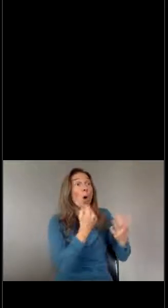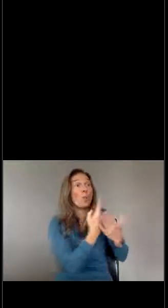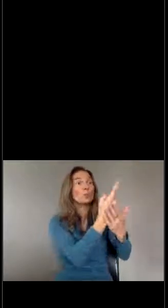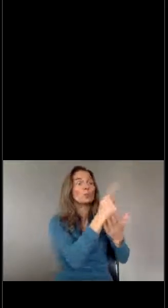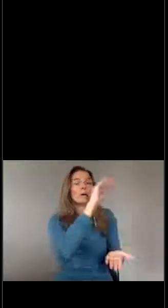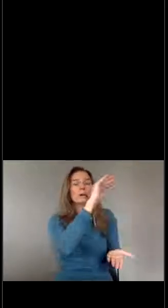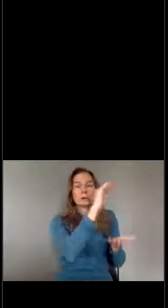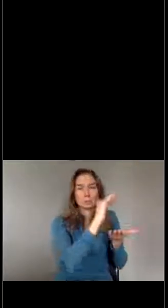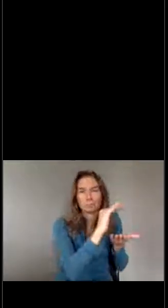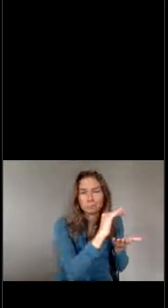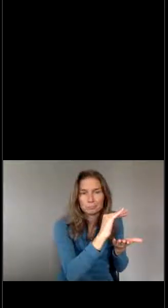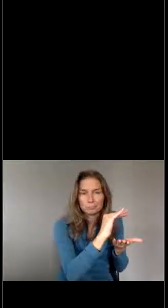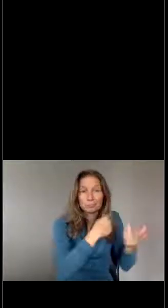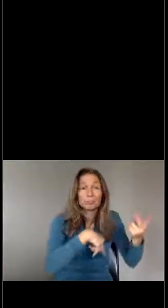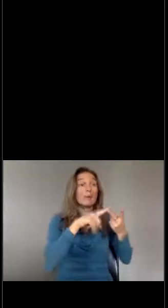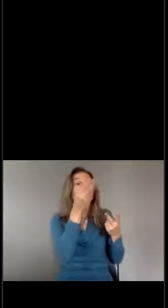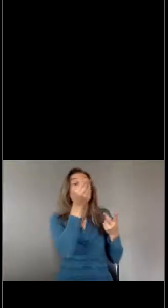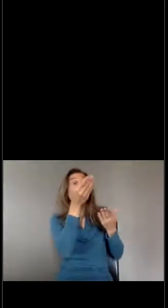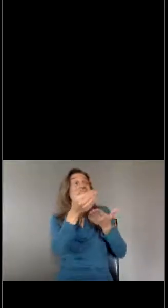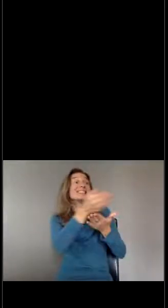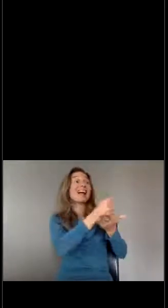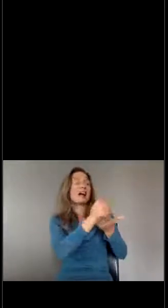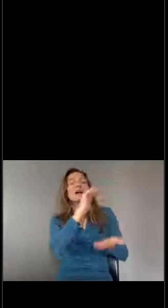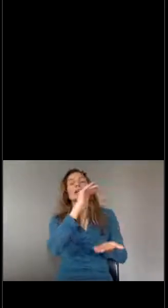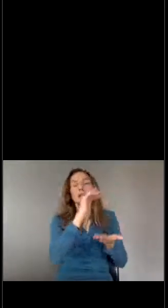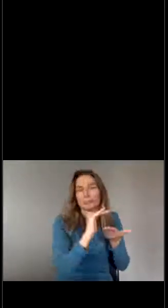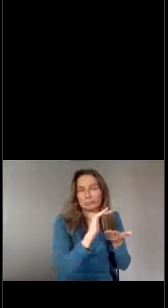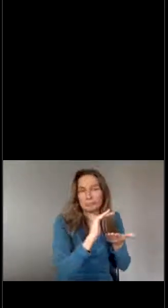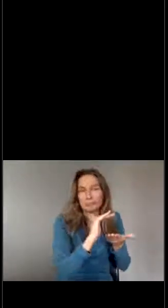There was also costs in terms of time.